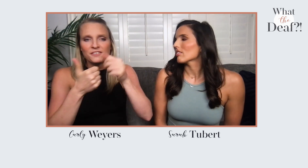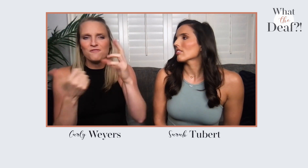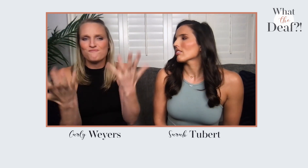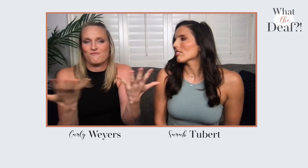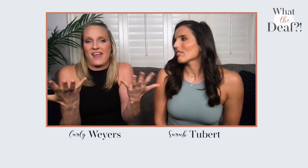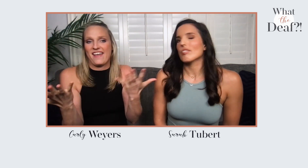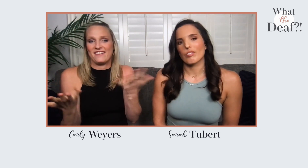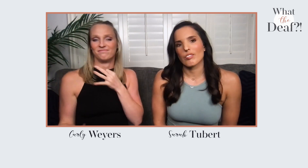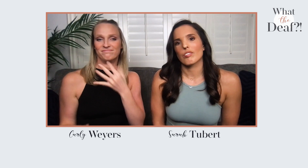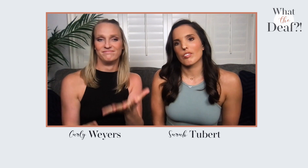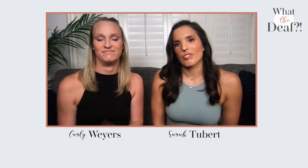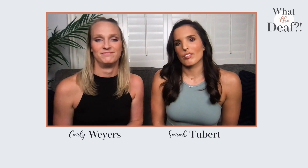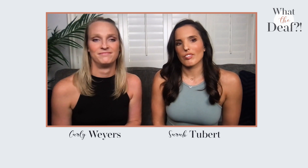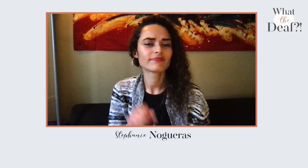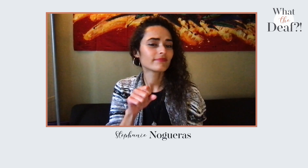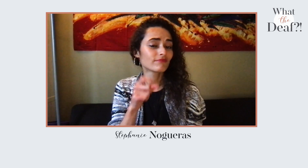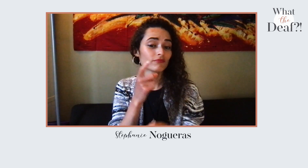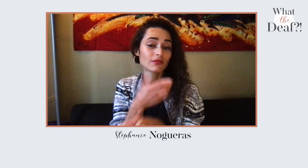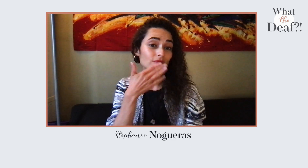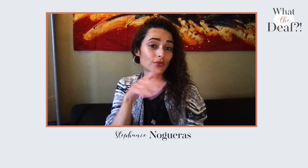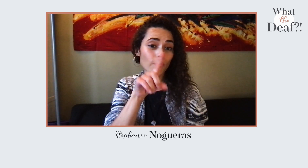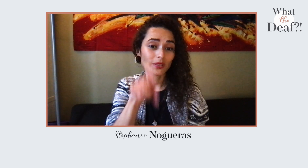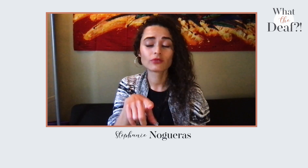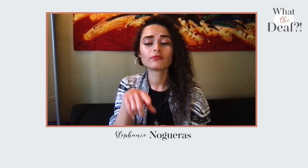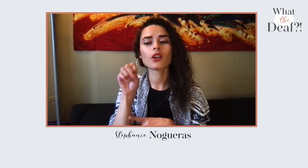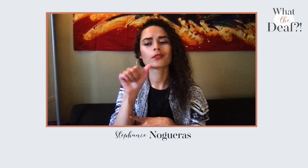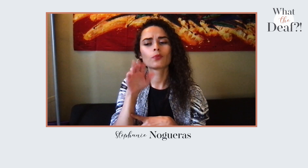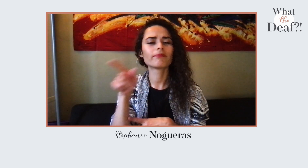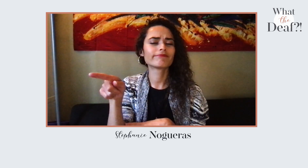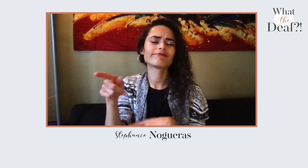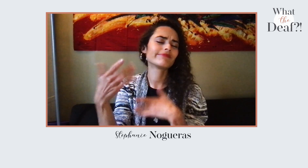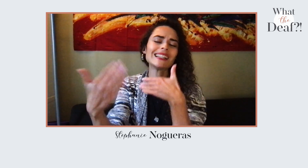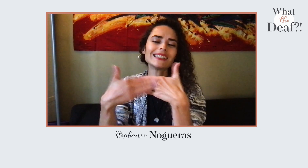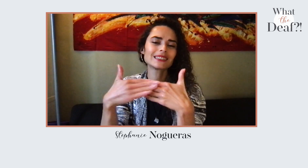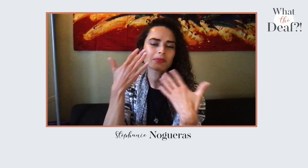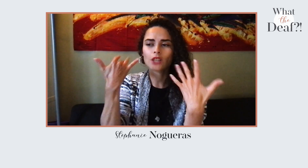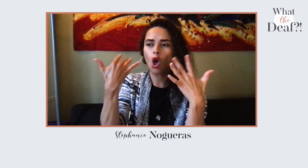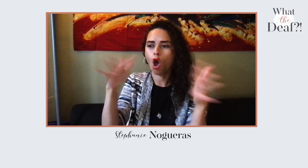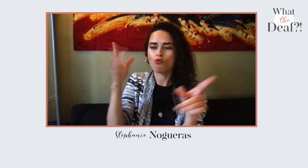Was it challenging, or what was your experience like? That was a great question. So, on "Switched At Birth,"